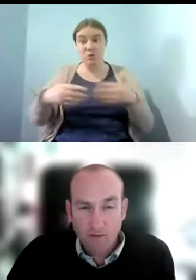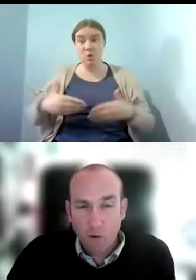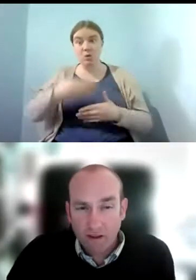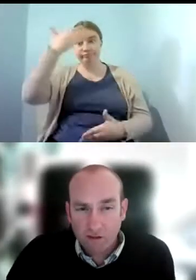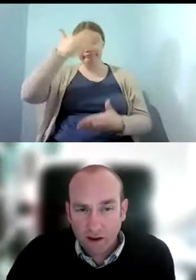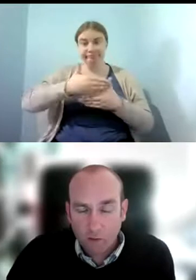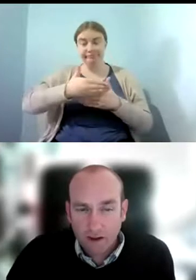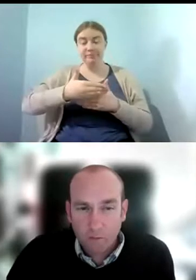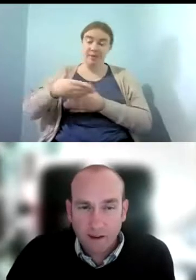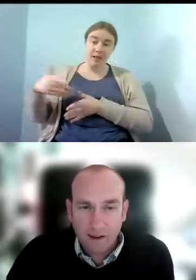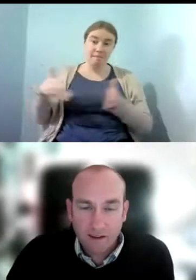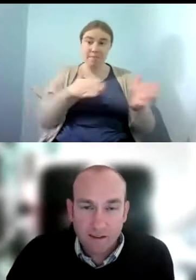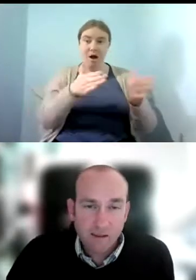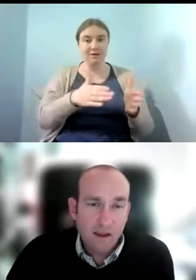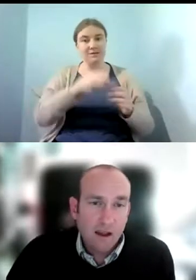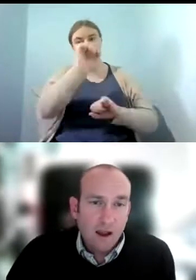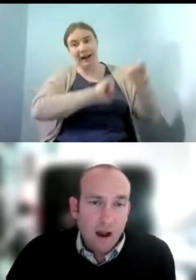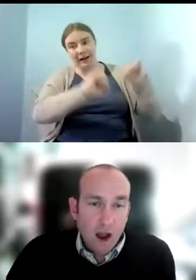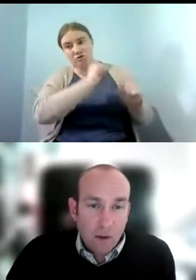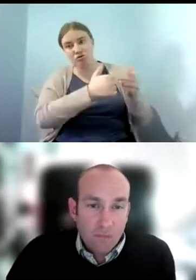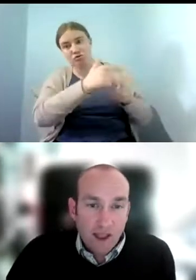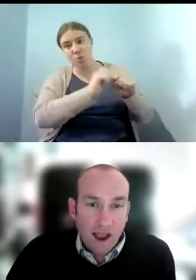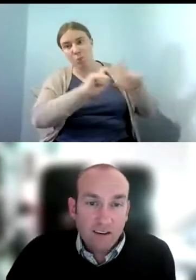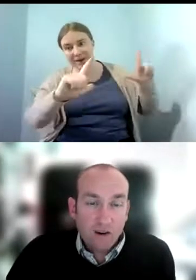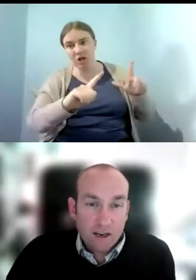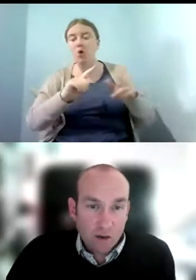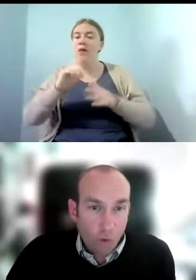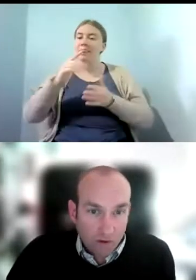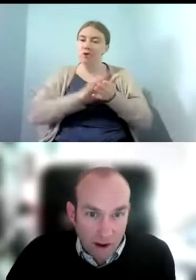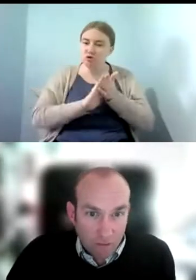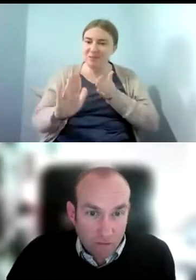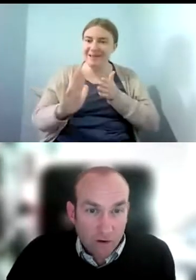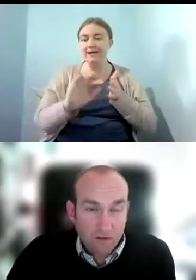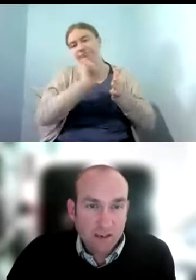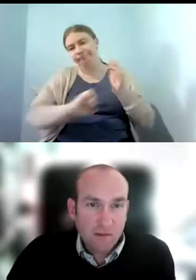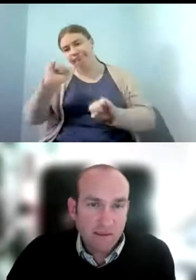these screens will need to be cleaned um and you can actually walk down through the fish pass and